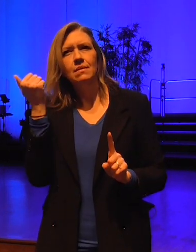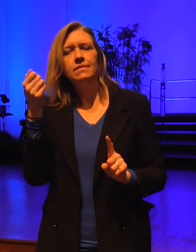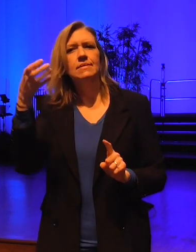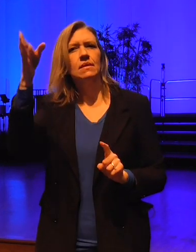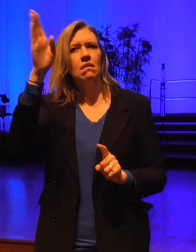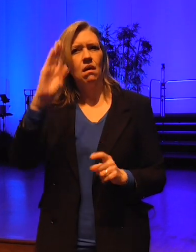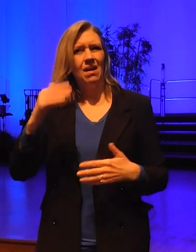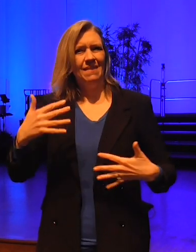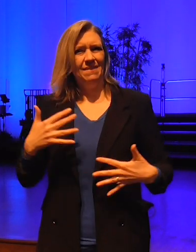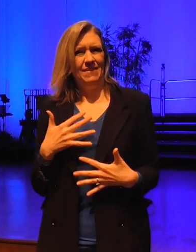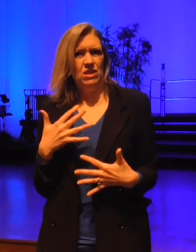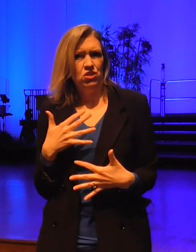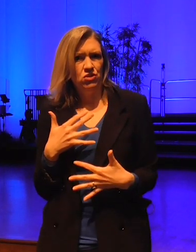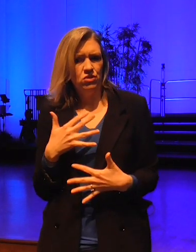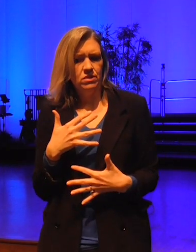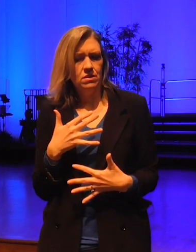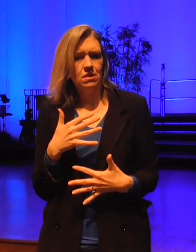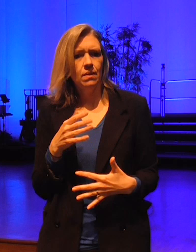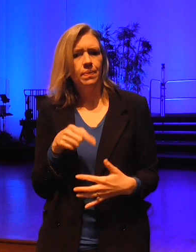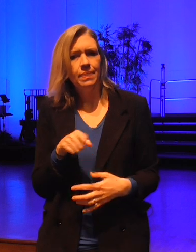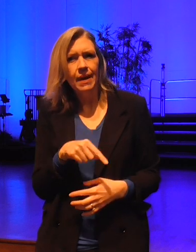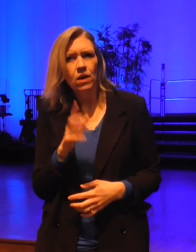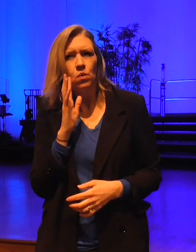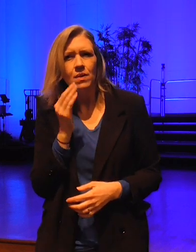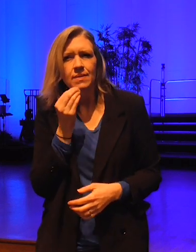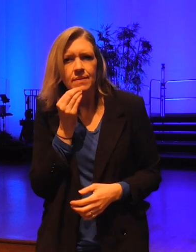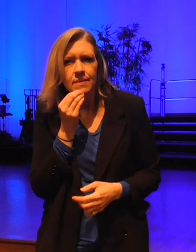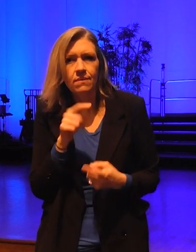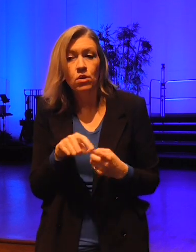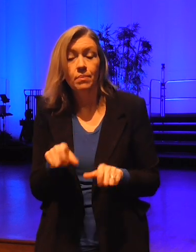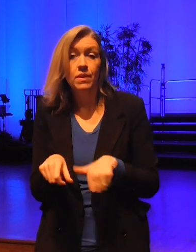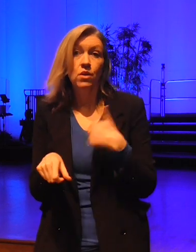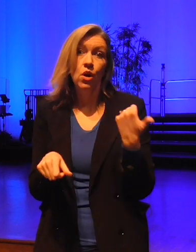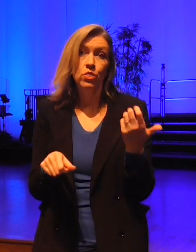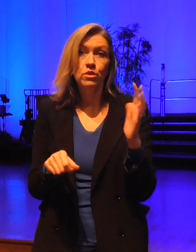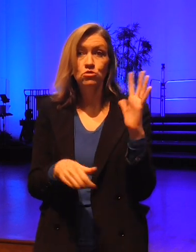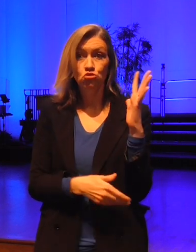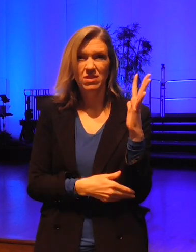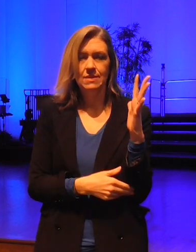they're going to eat from another tree and this is a little talked about ending of the